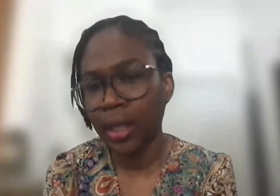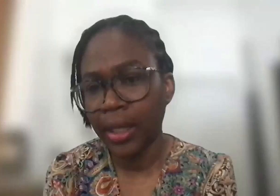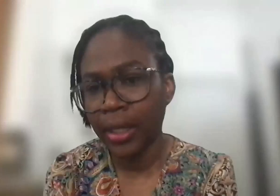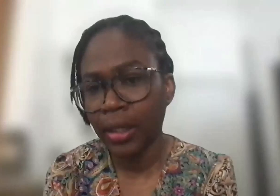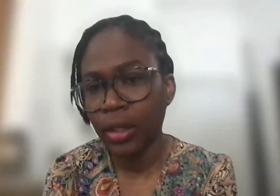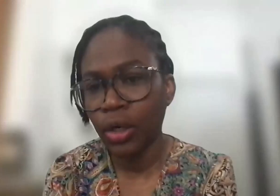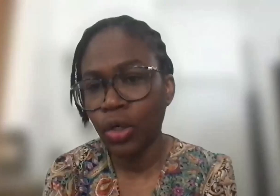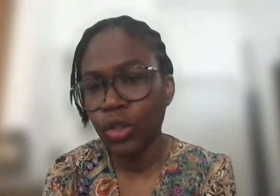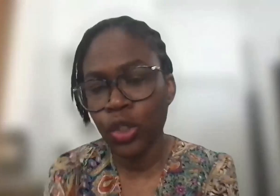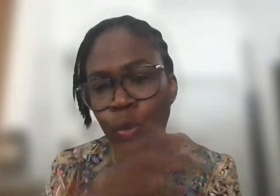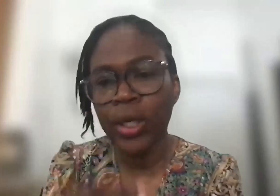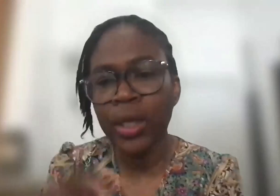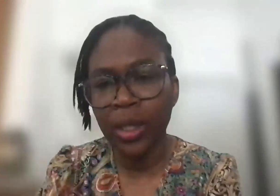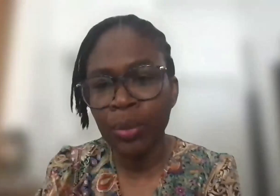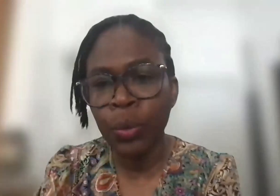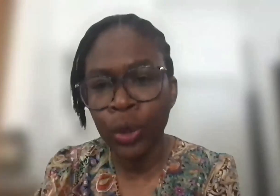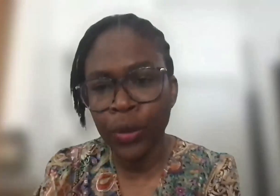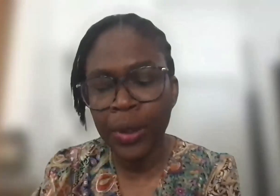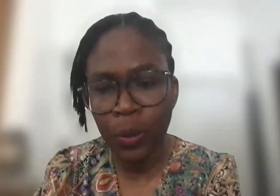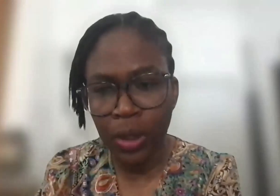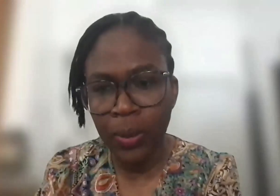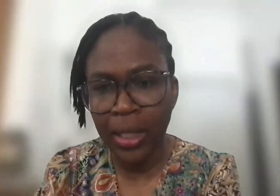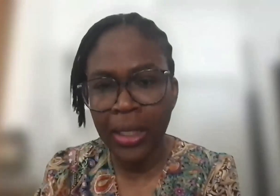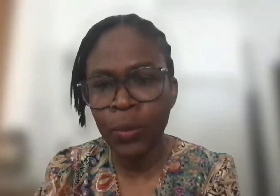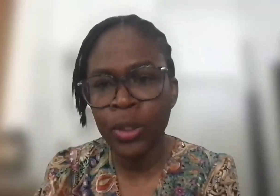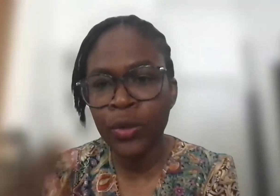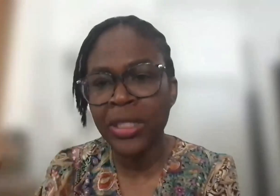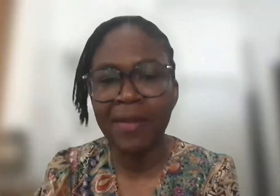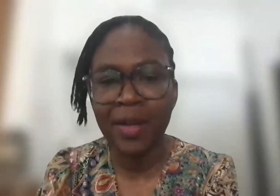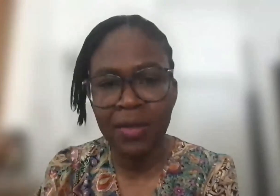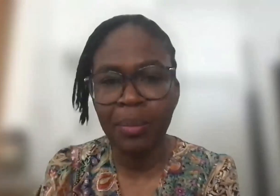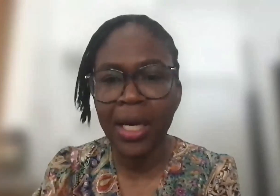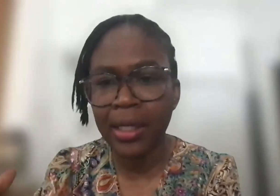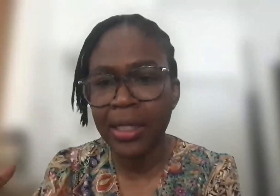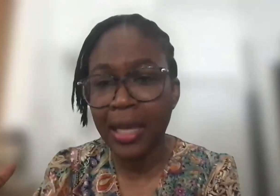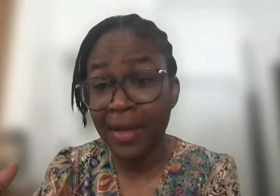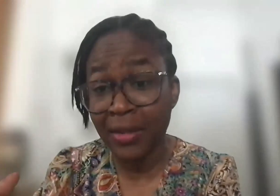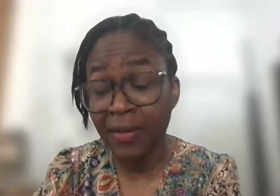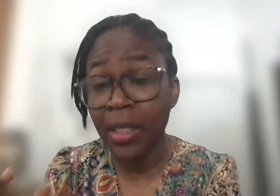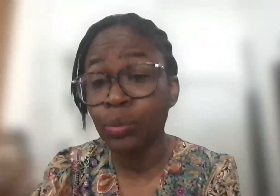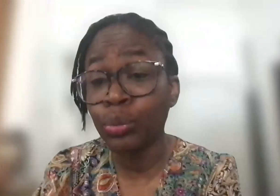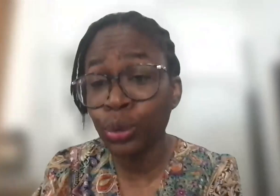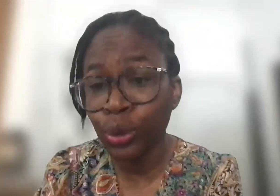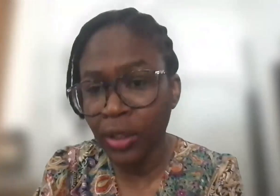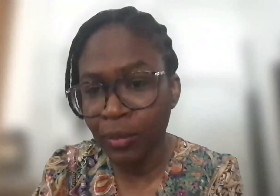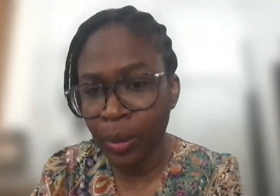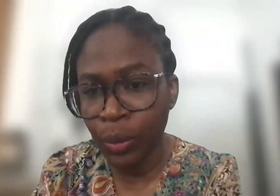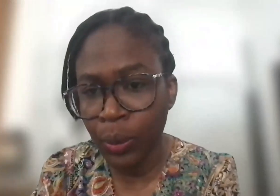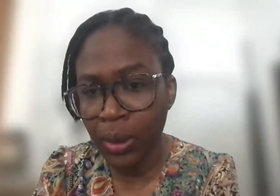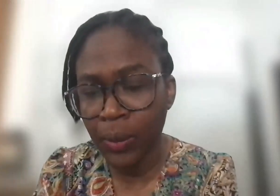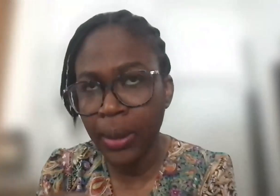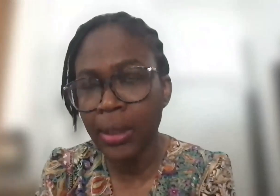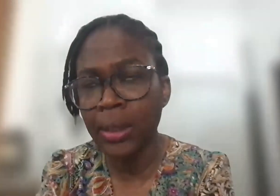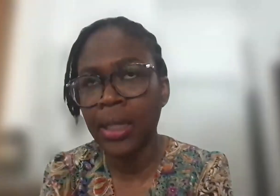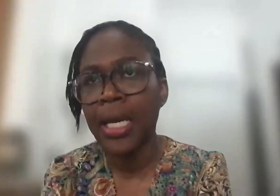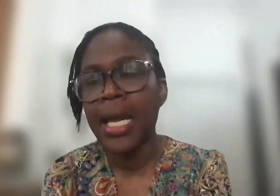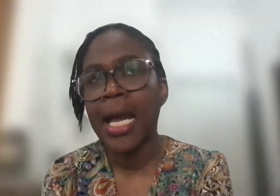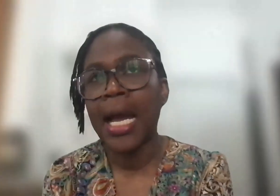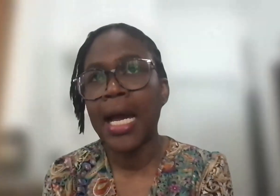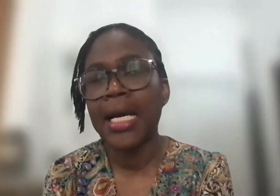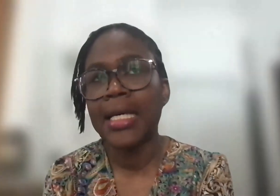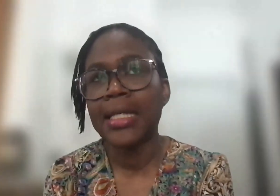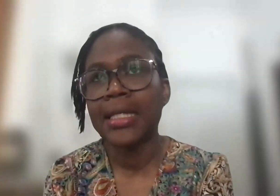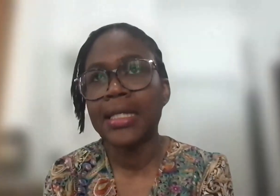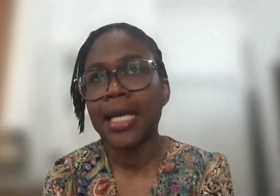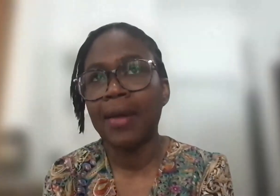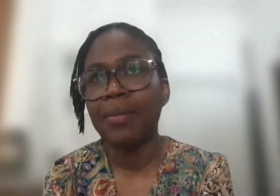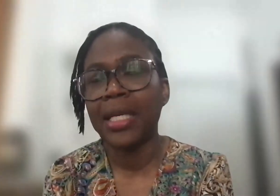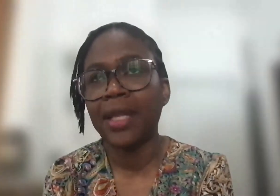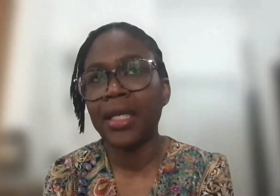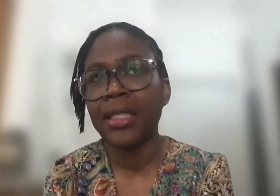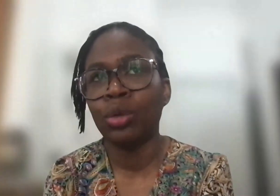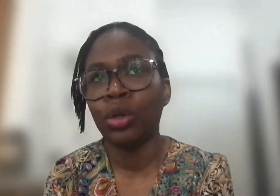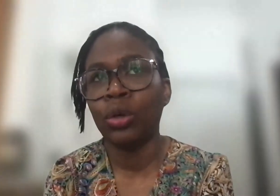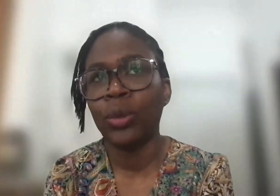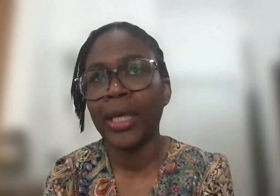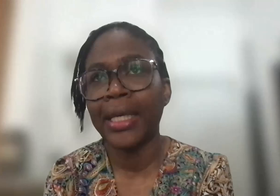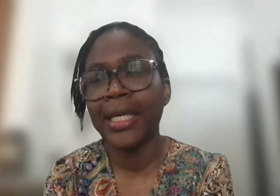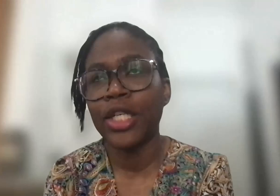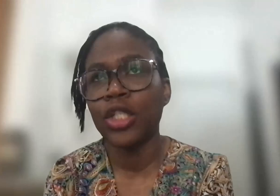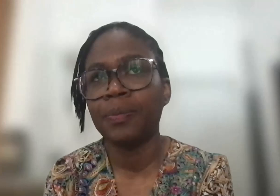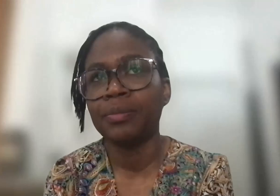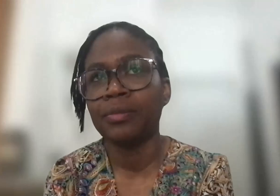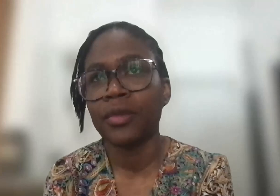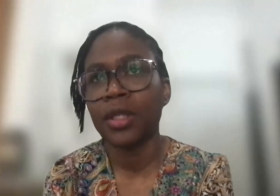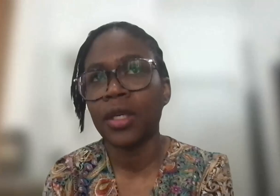with the people we already work with. I think we need to diversify the pool of people we work with, and I believe that the more we engage